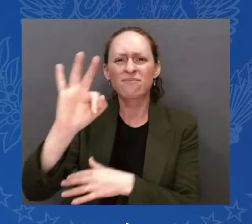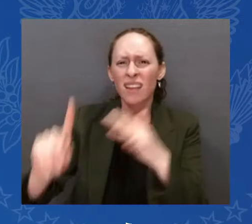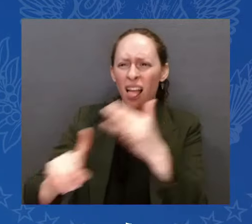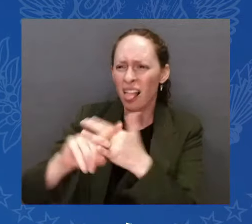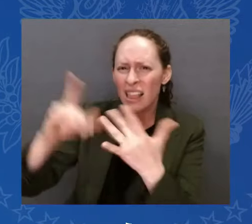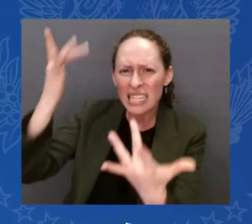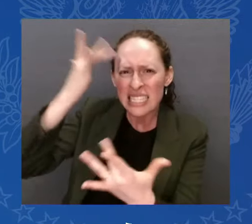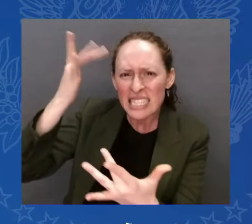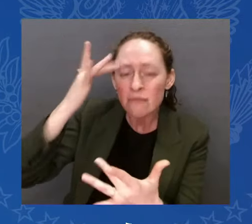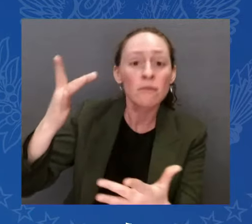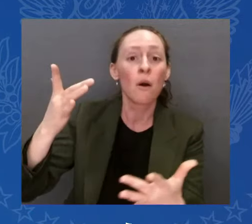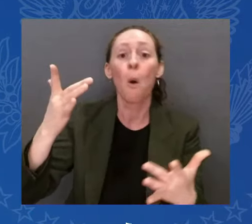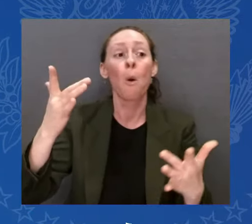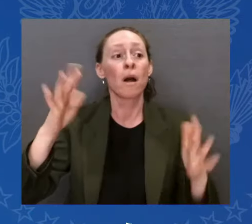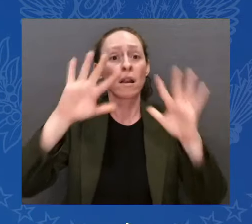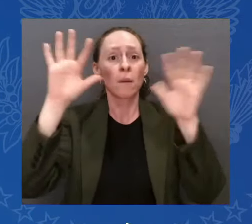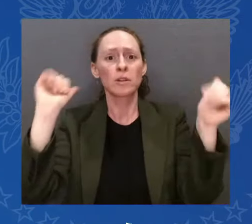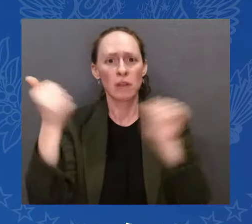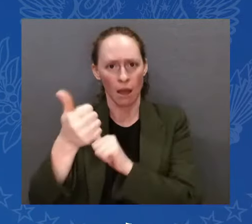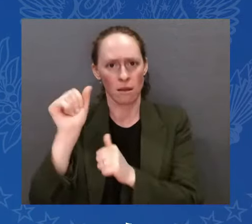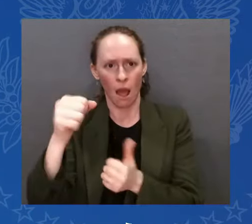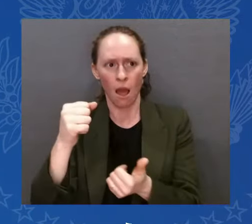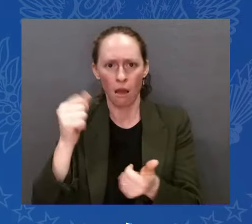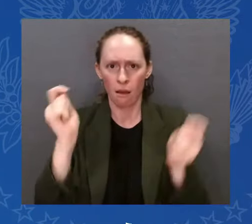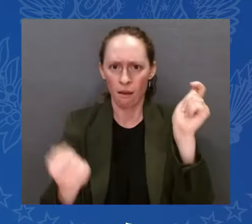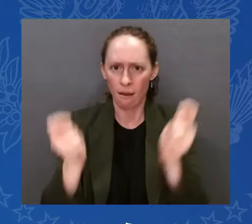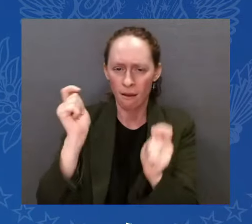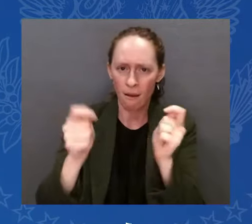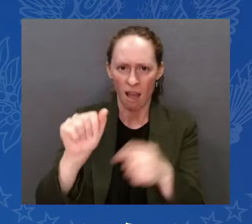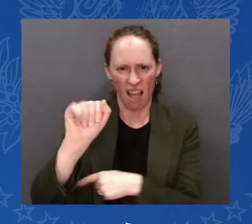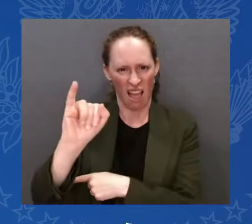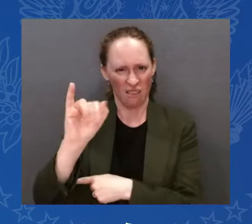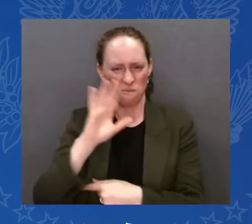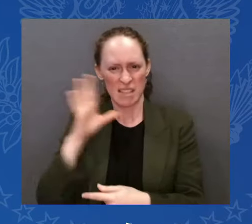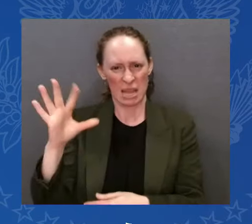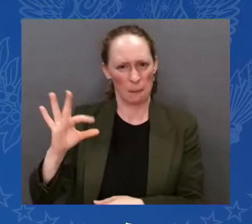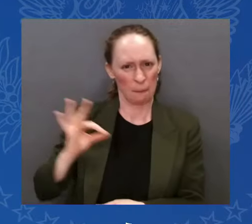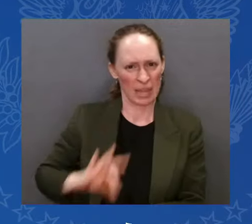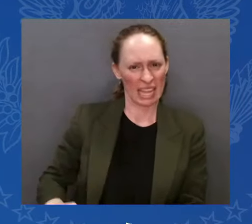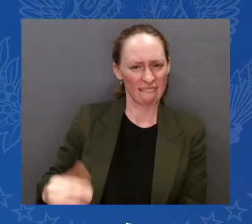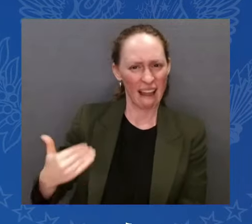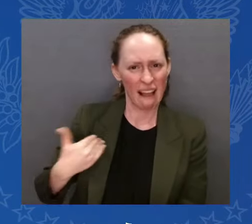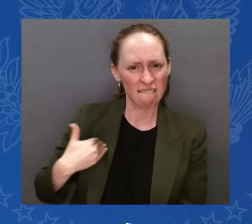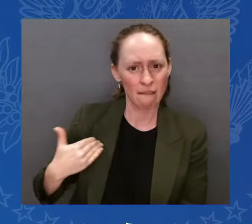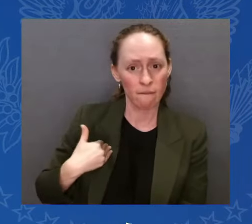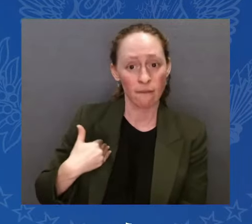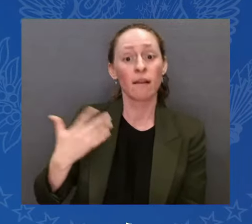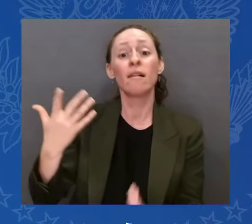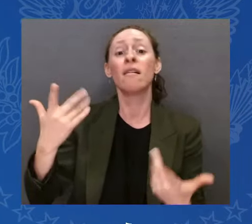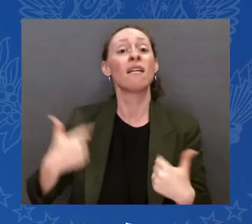that matter most to you personally. But in seizing this moment, we need to manage the risks